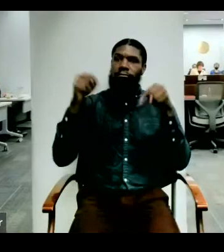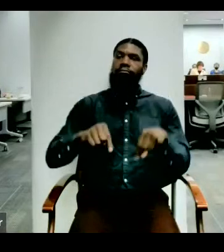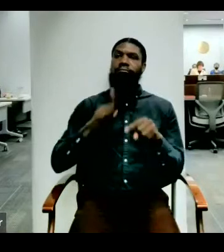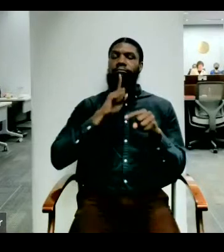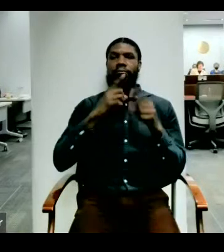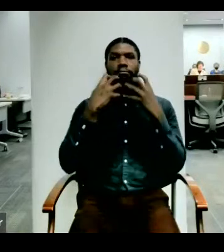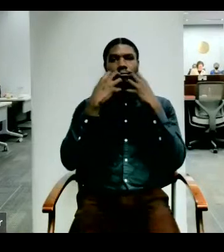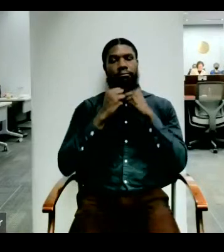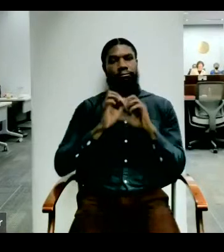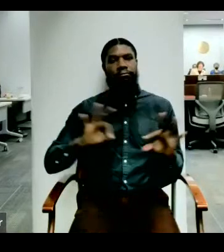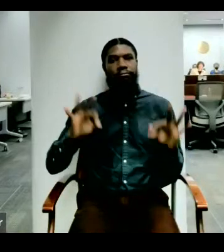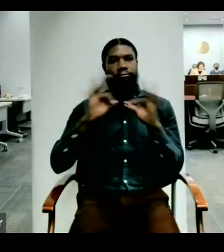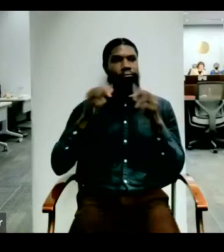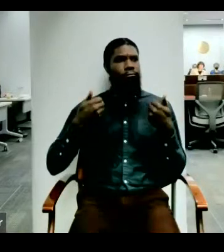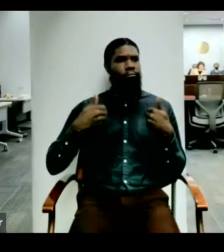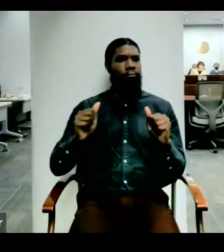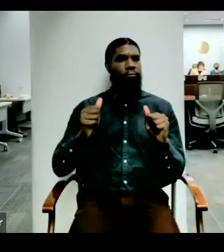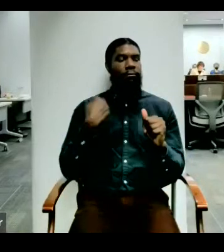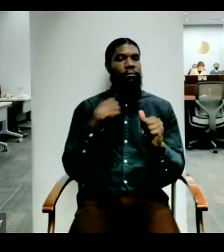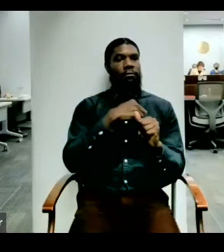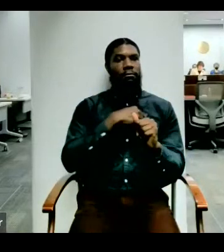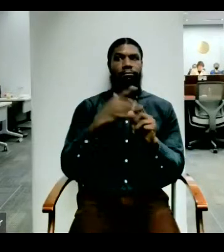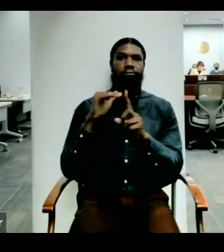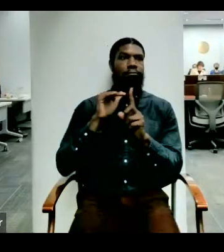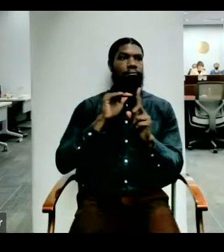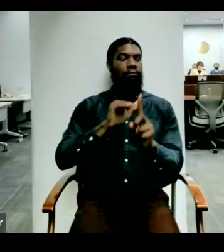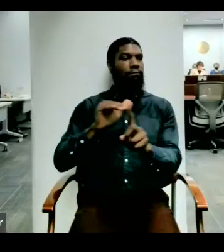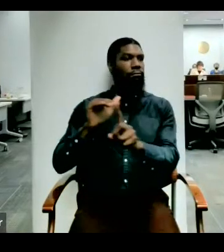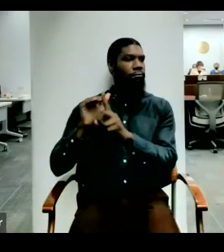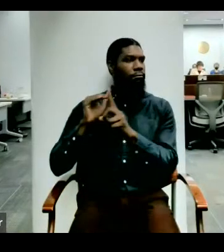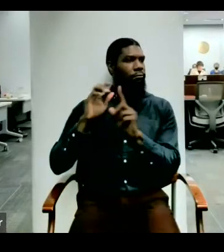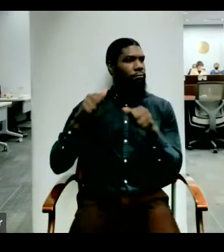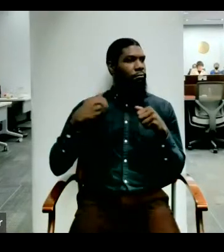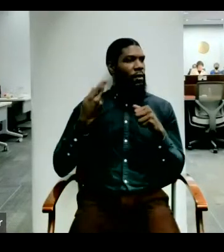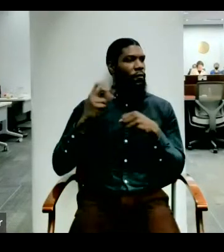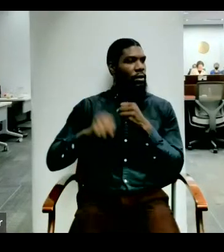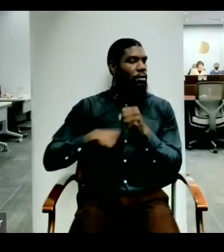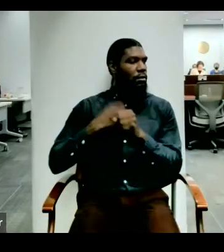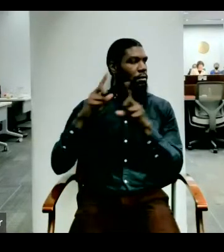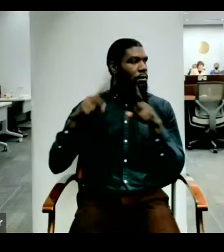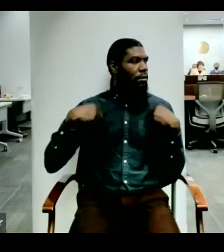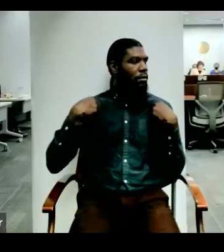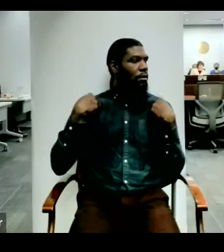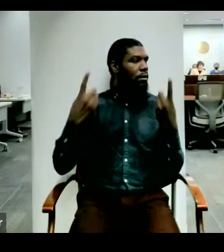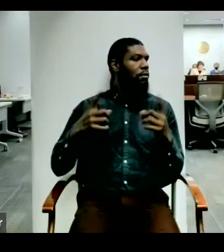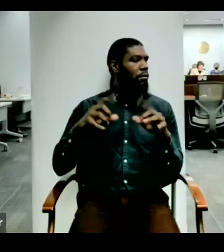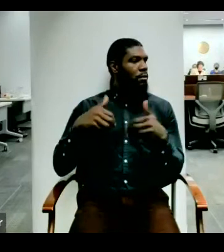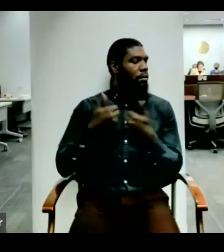We have all too frequently been reminded over the last several years about the challenges we